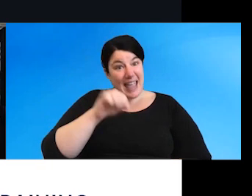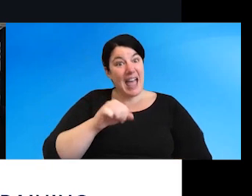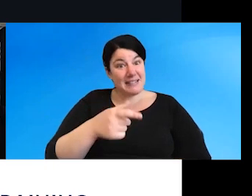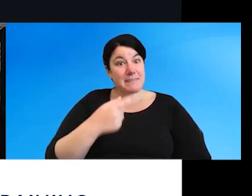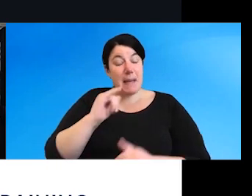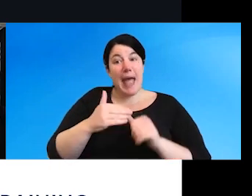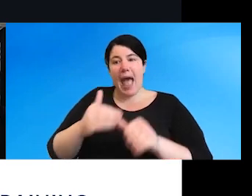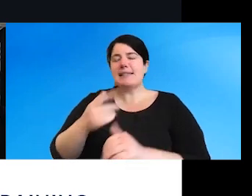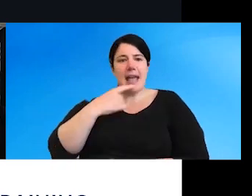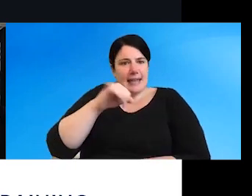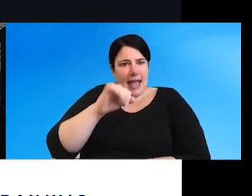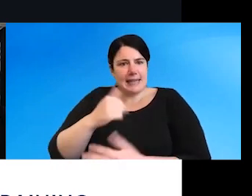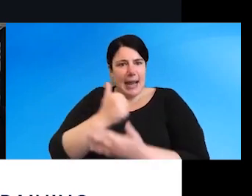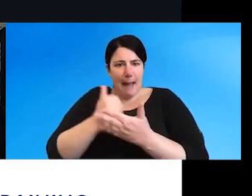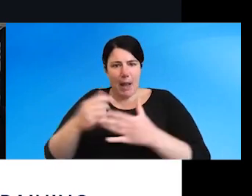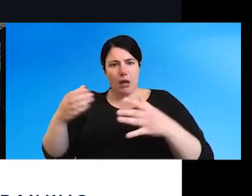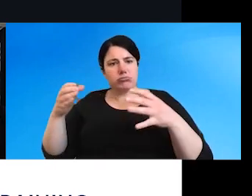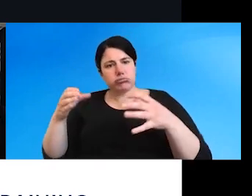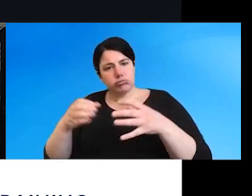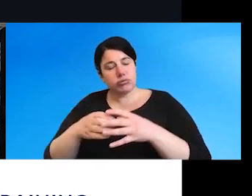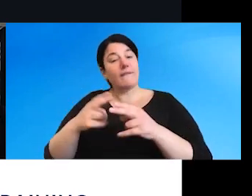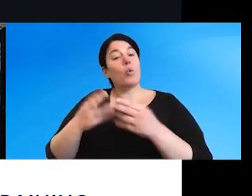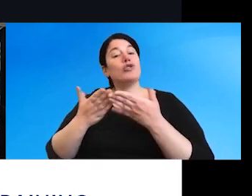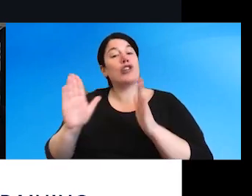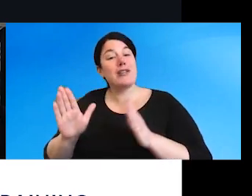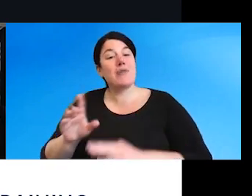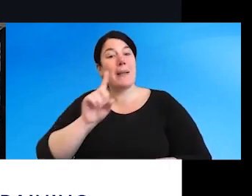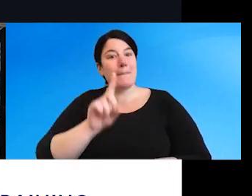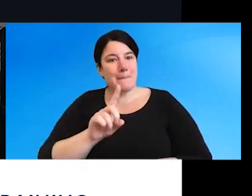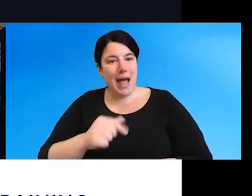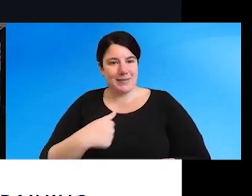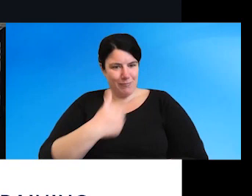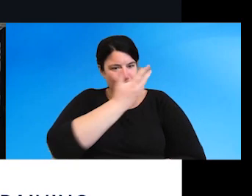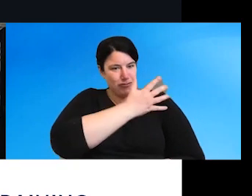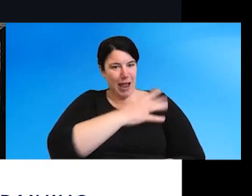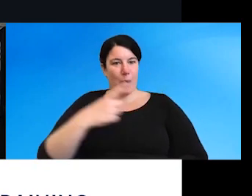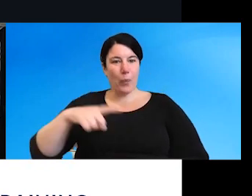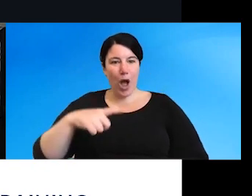decline in general audiences, but what we're extremely proud of is a